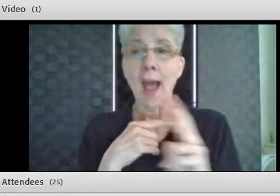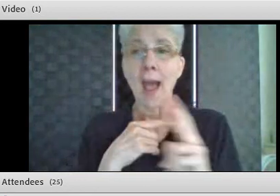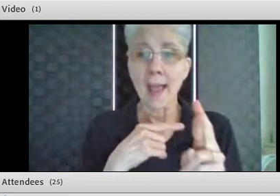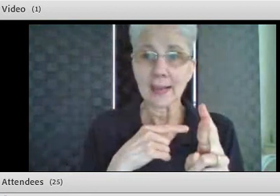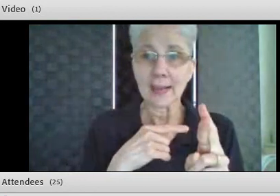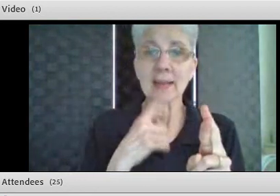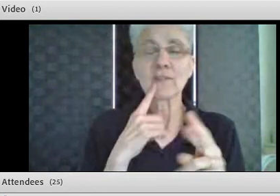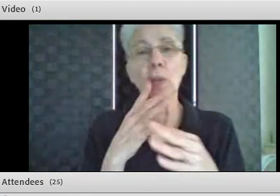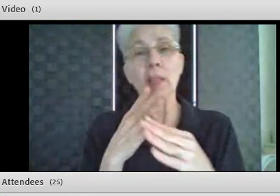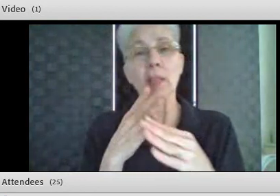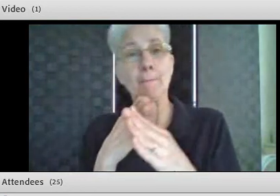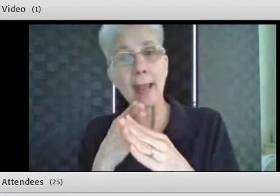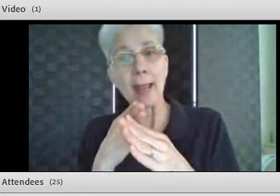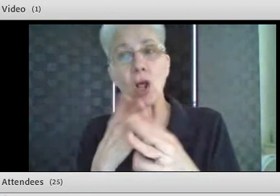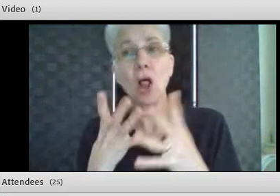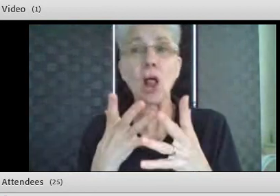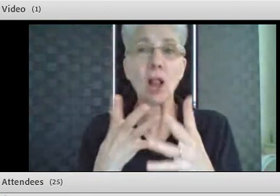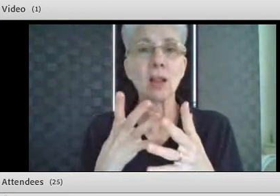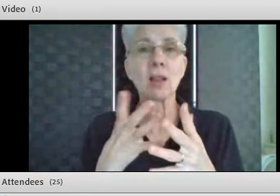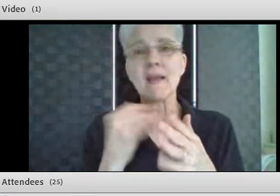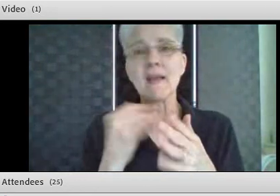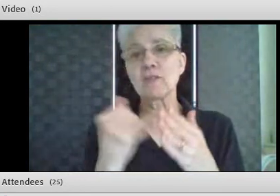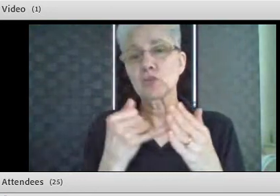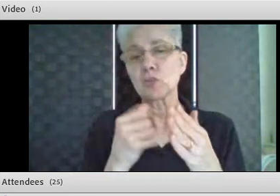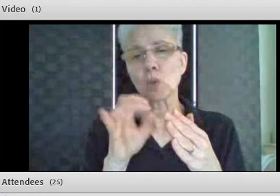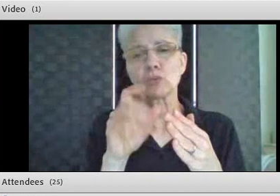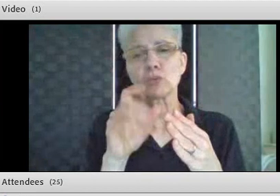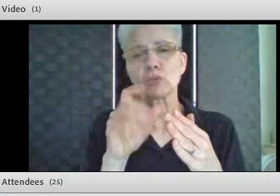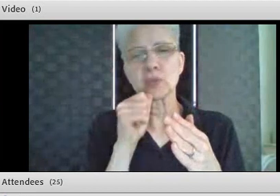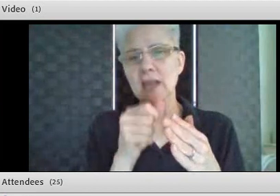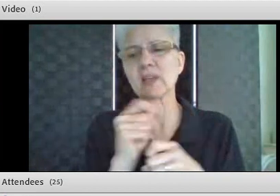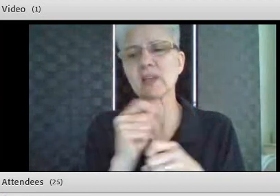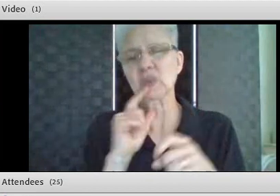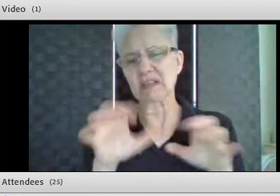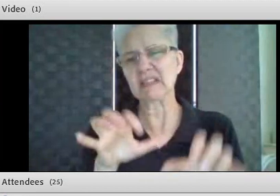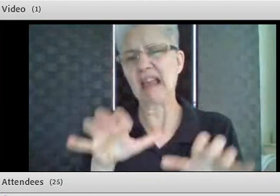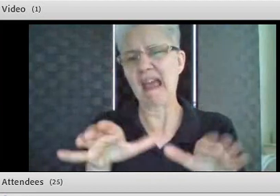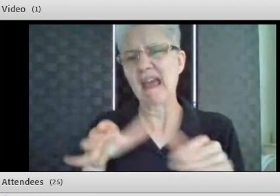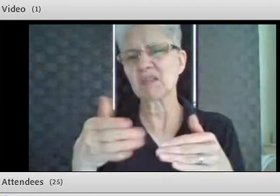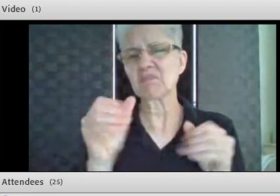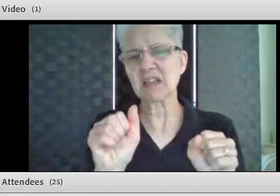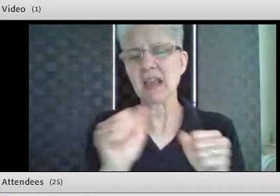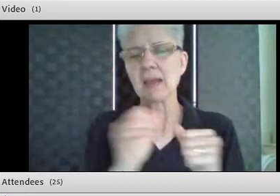and if you can do some stuff, you play some instruments, maybe a virtuoso, you're all the way.